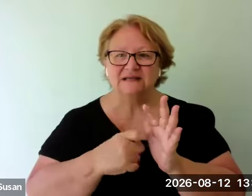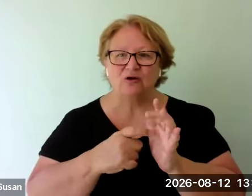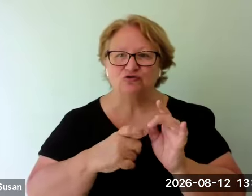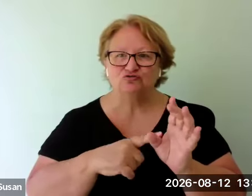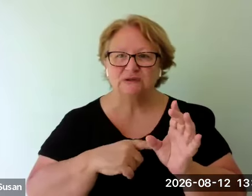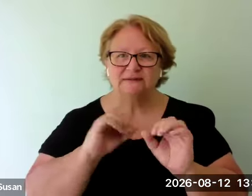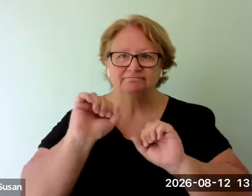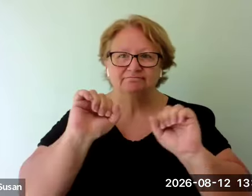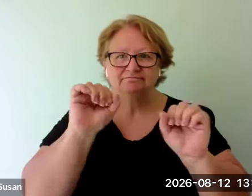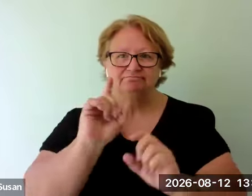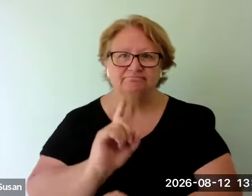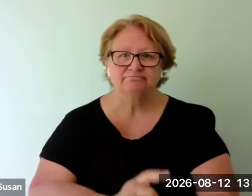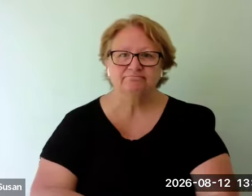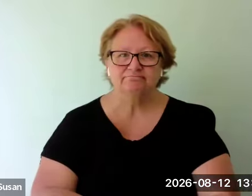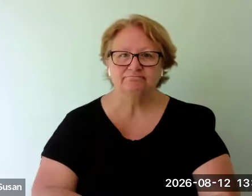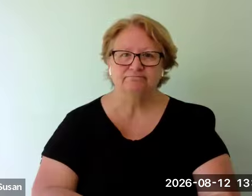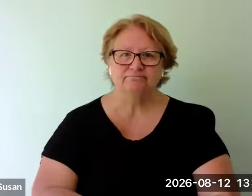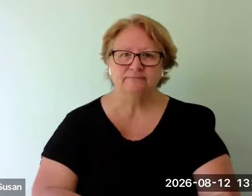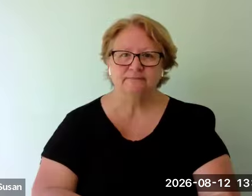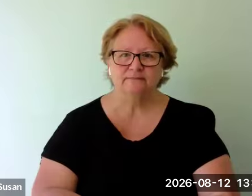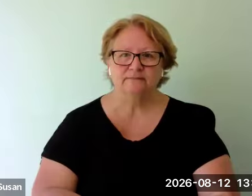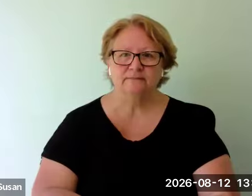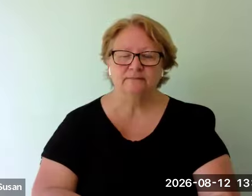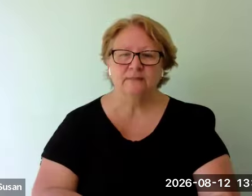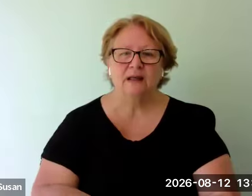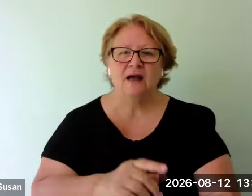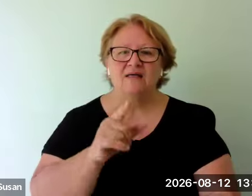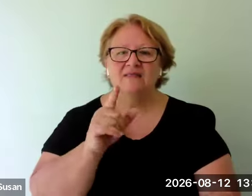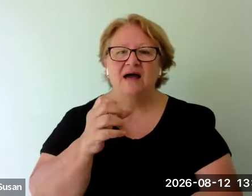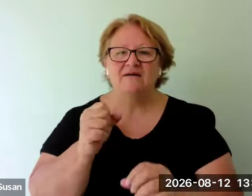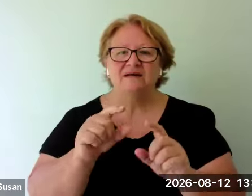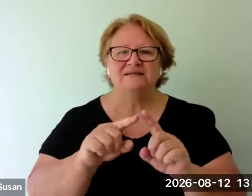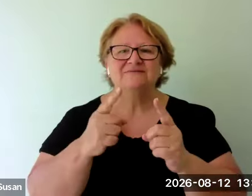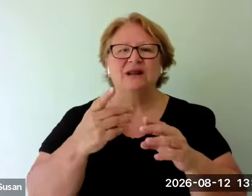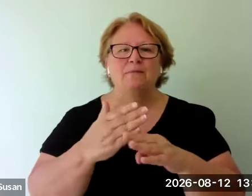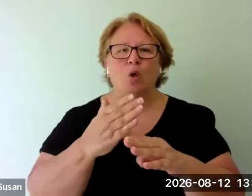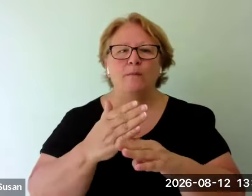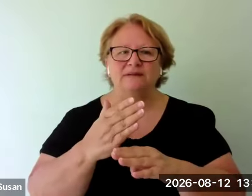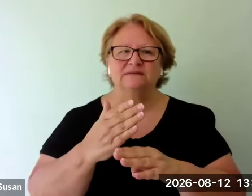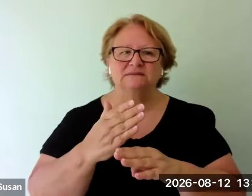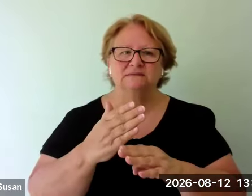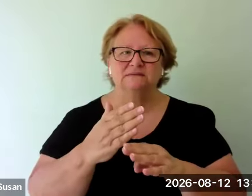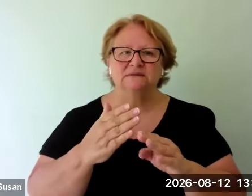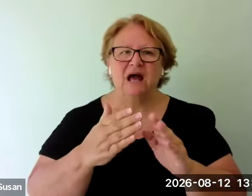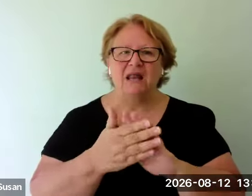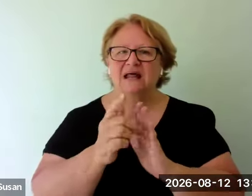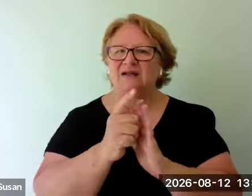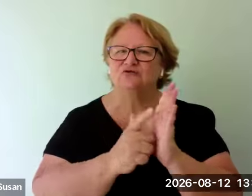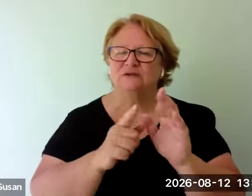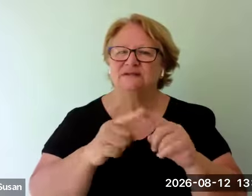want to comment on how the contracting or the different states and territories